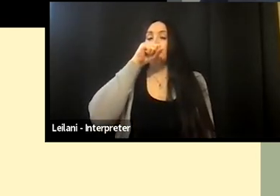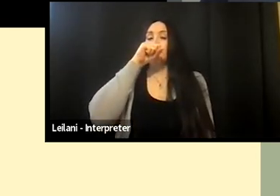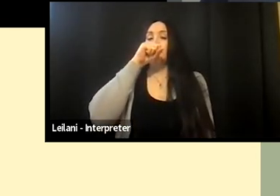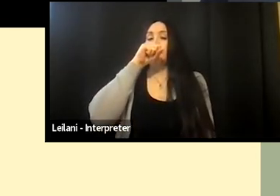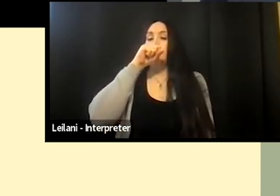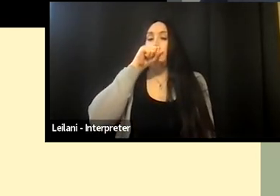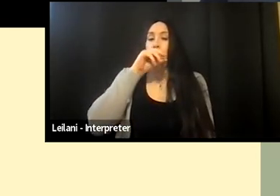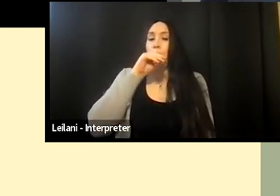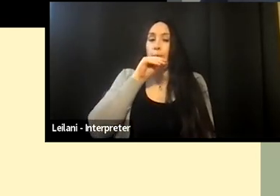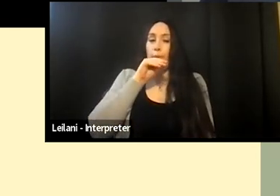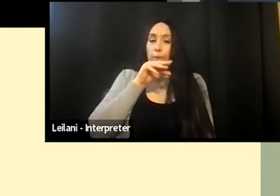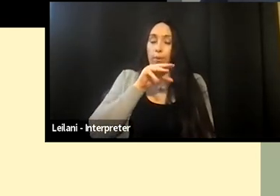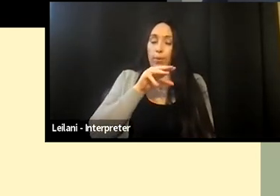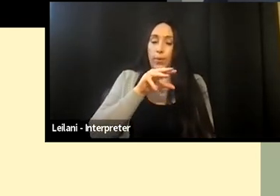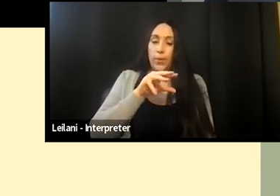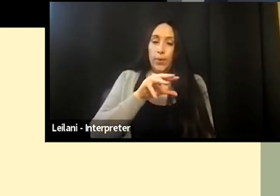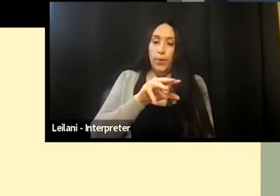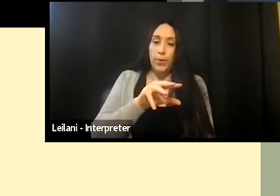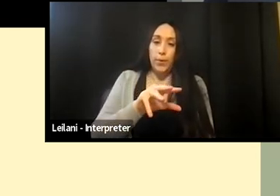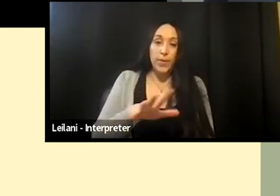and exhaling completely out of the mouth.